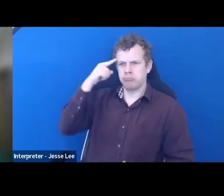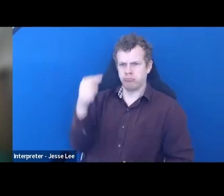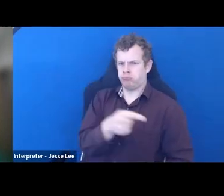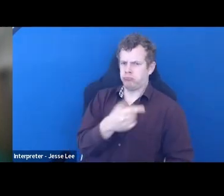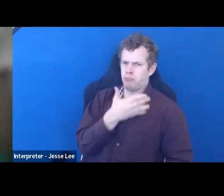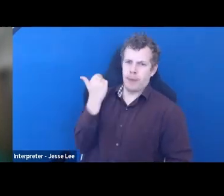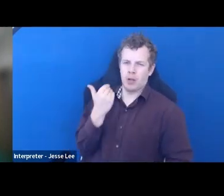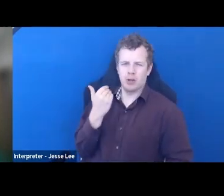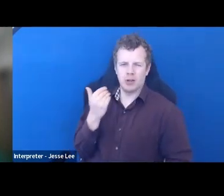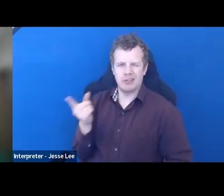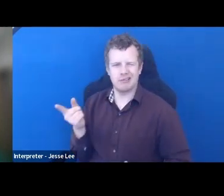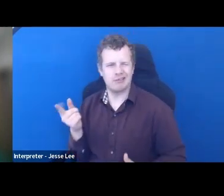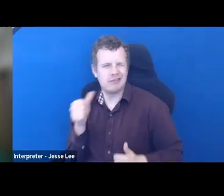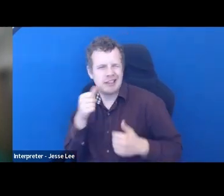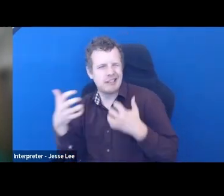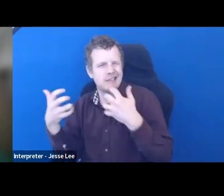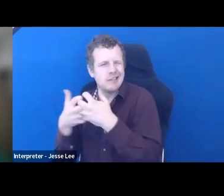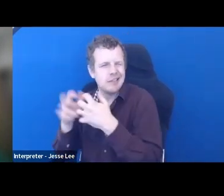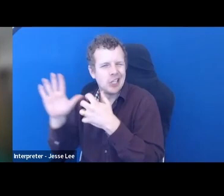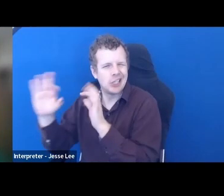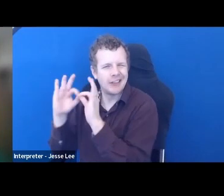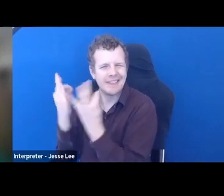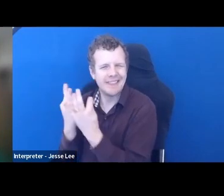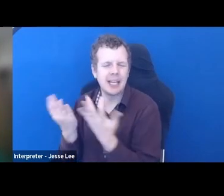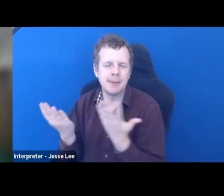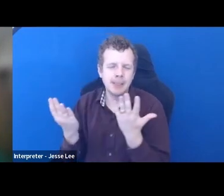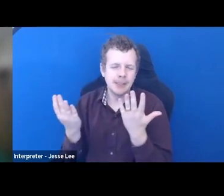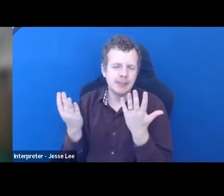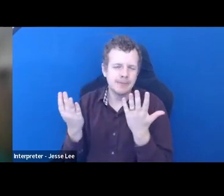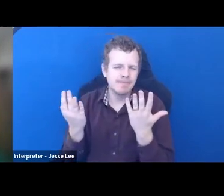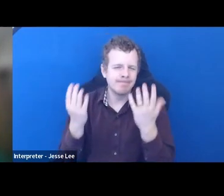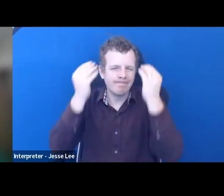So just something to kind of reflect on maybe after this session.